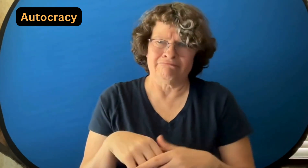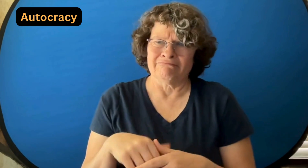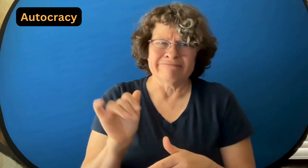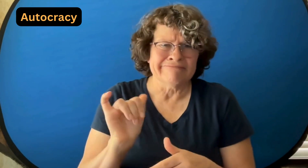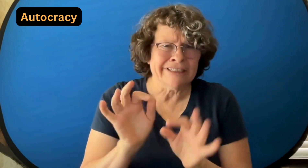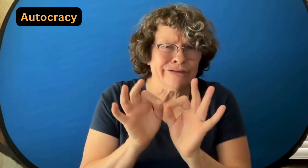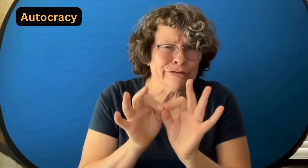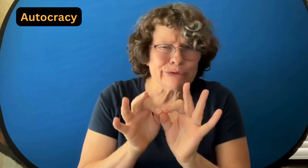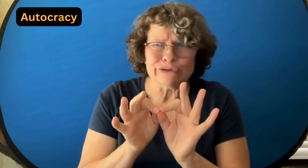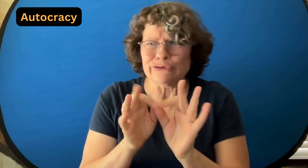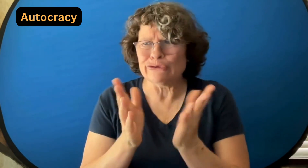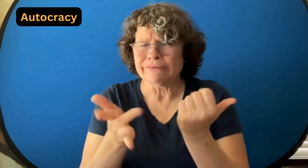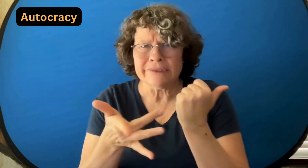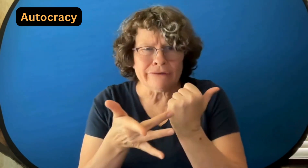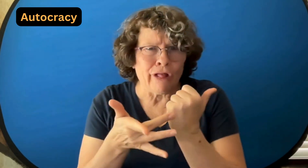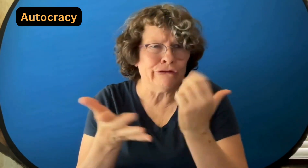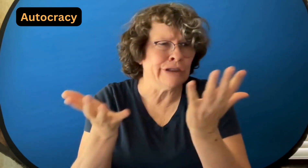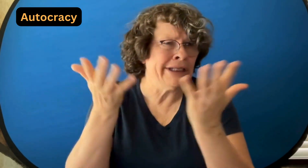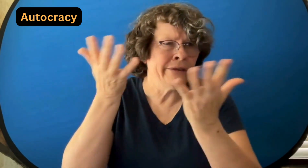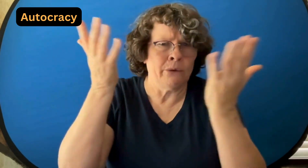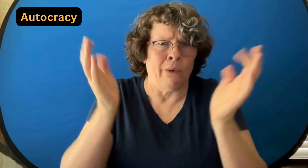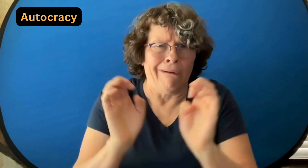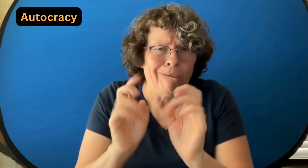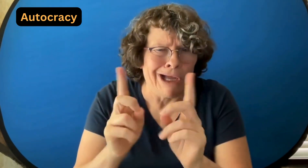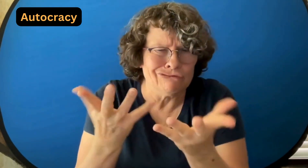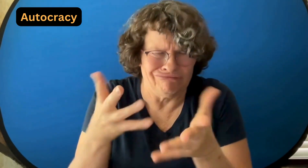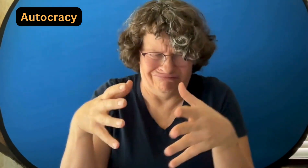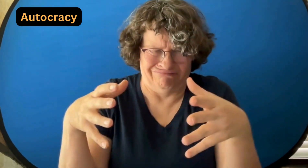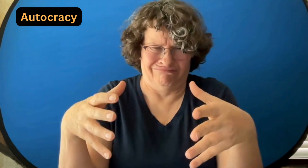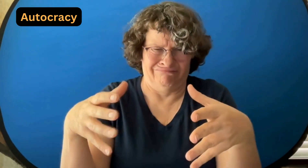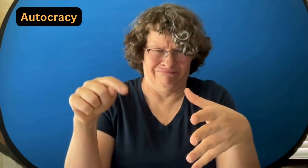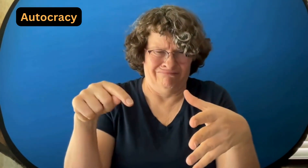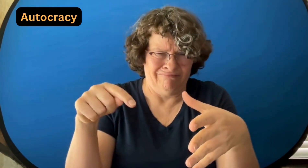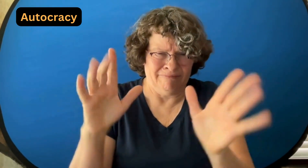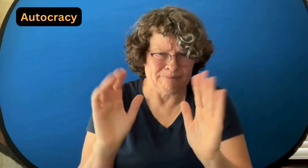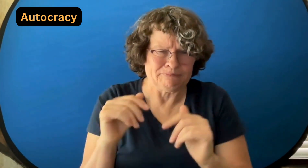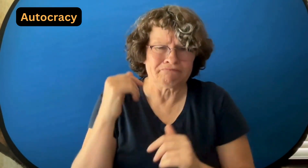like interpreters, technology, and education.